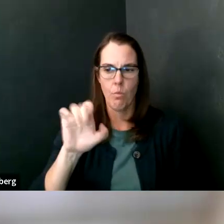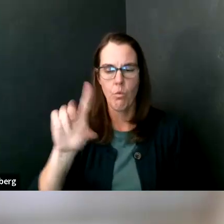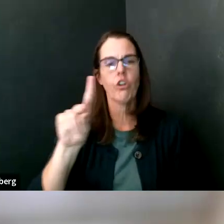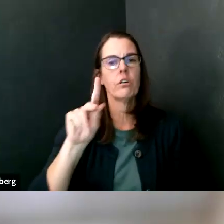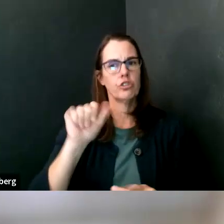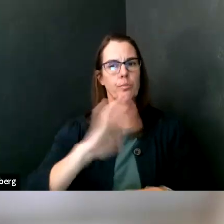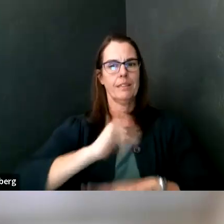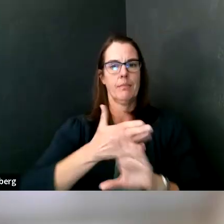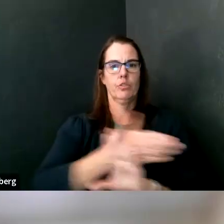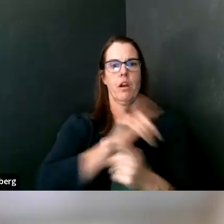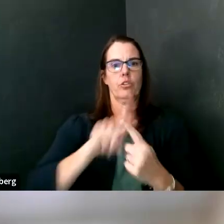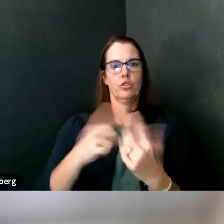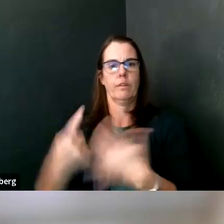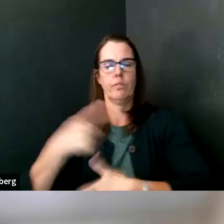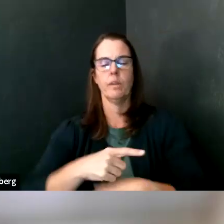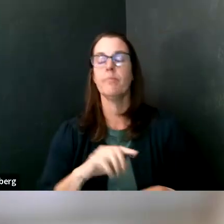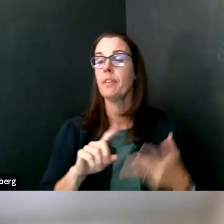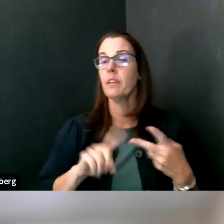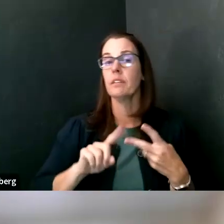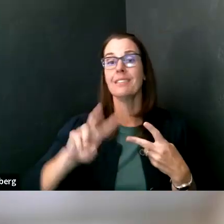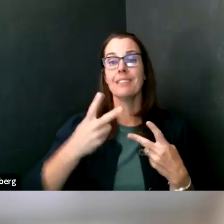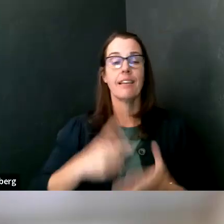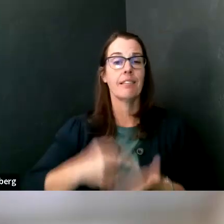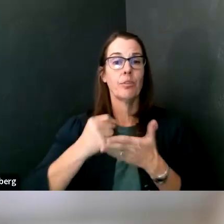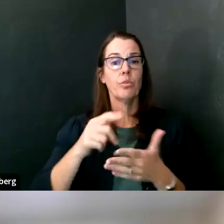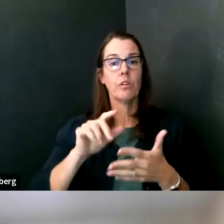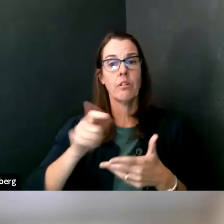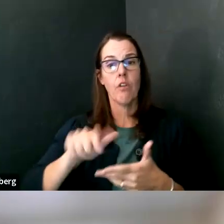Secondly, on therapeutic alternatives, the board subset documents list therapeutic